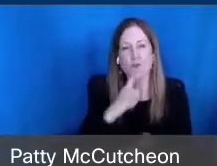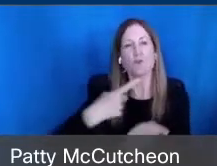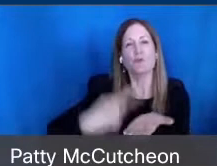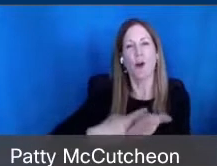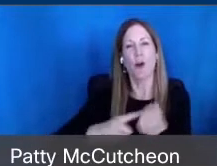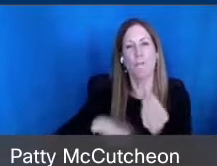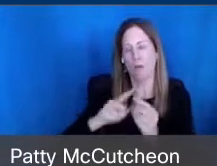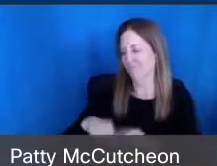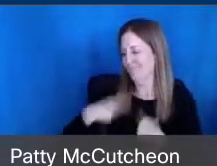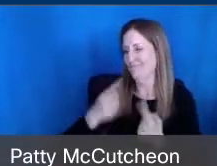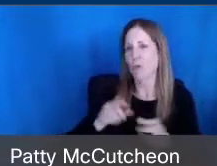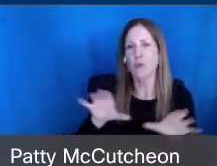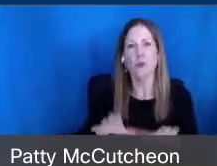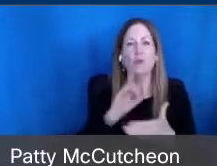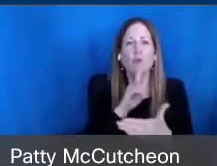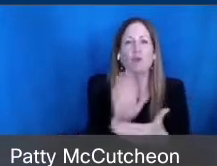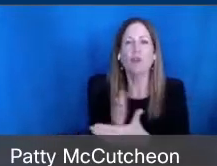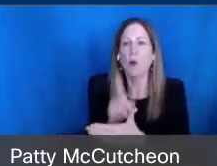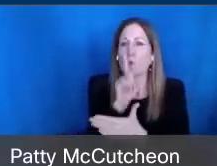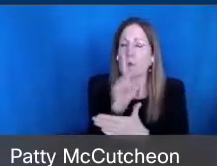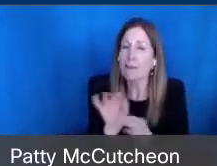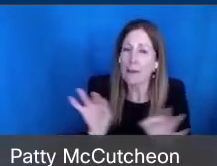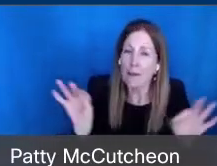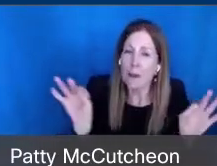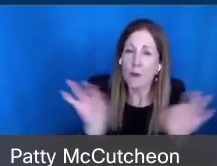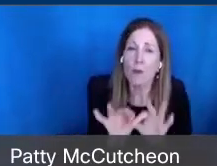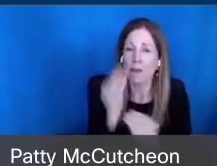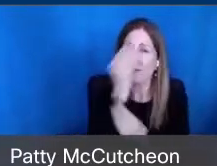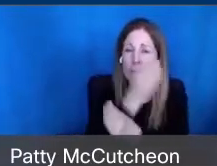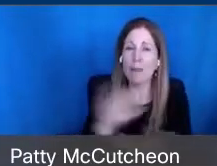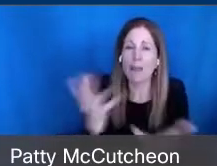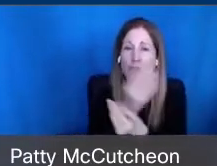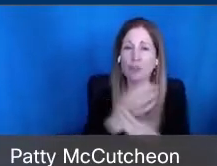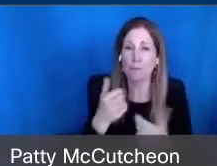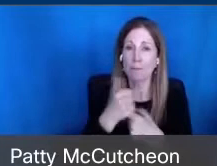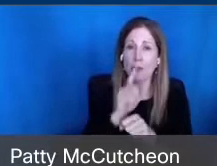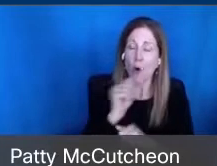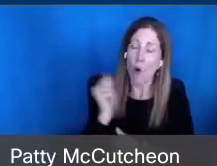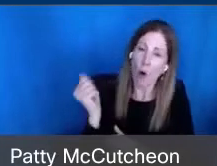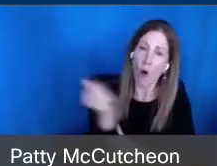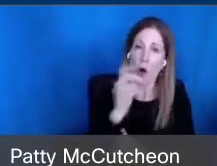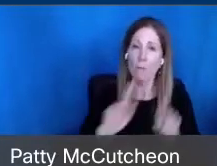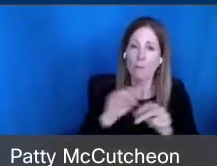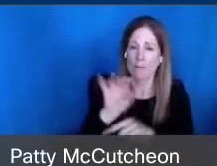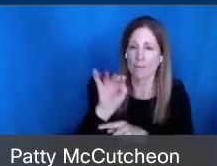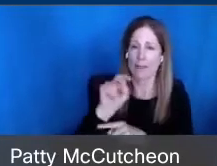in order to share really critical information and make sure that every Minnesotan can get this information.